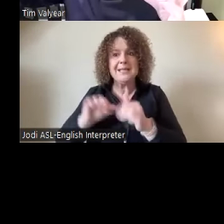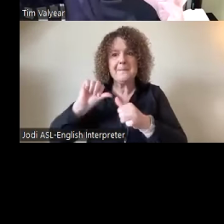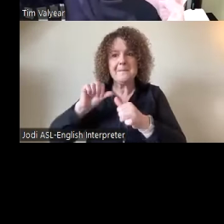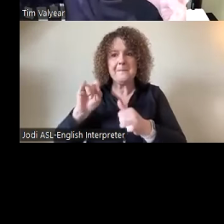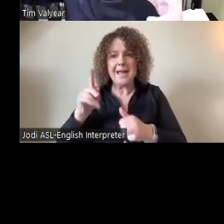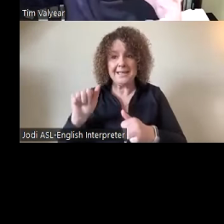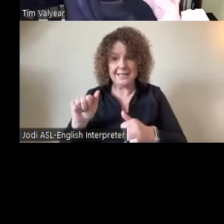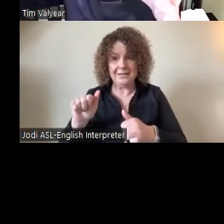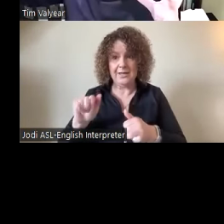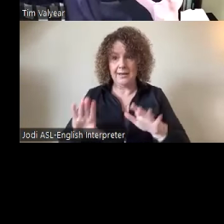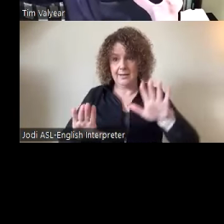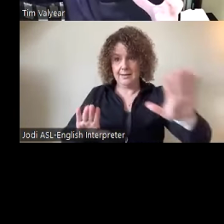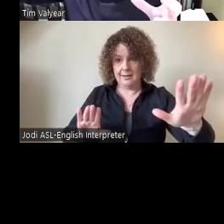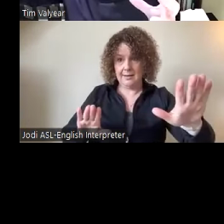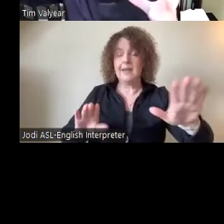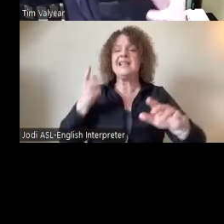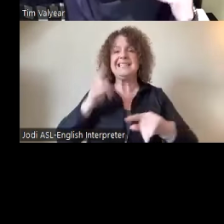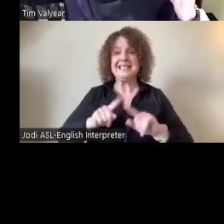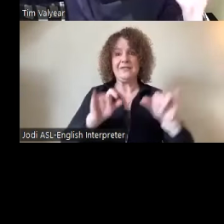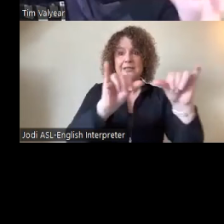of the virus. The pitcher's mound would represent the size